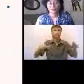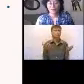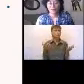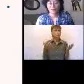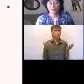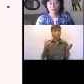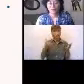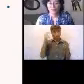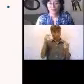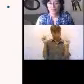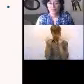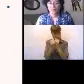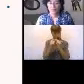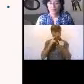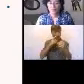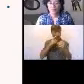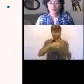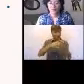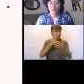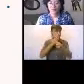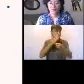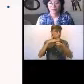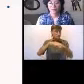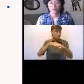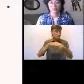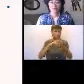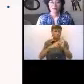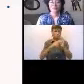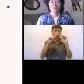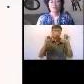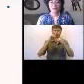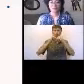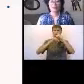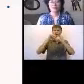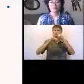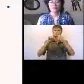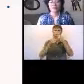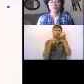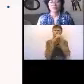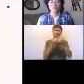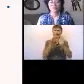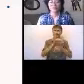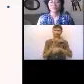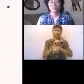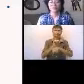to actually uphold this work. And so it does take time, so it does take